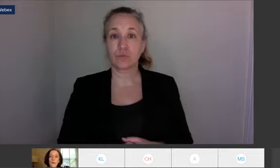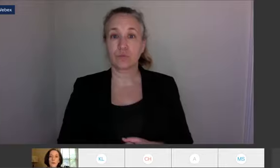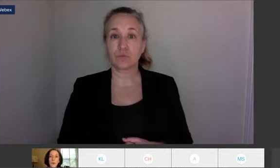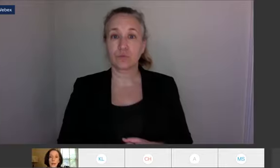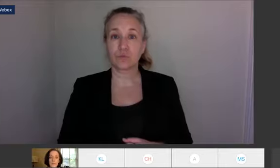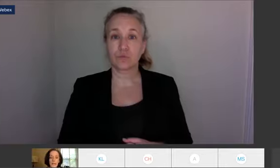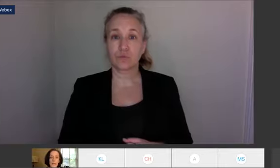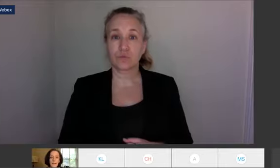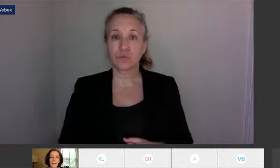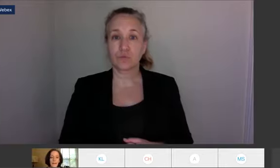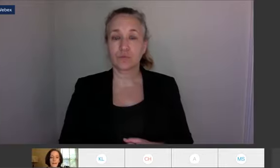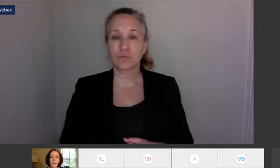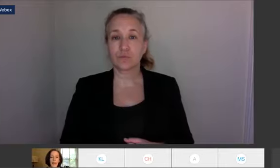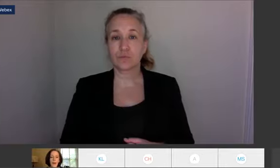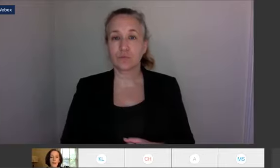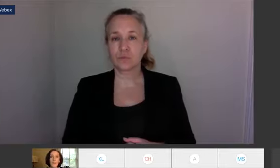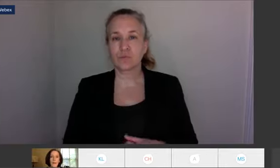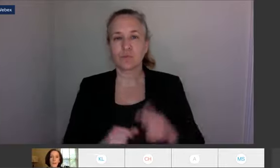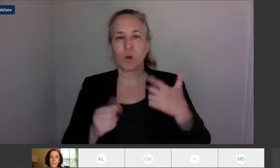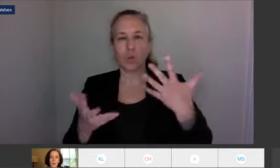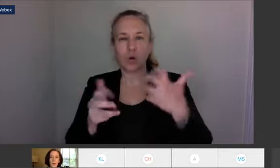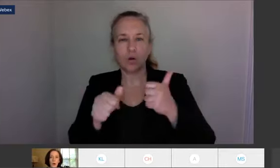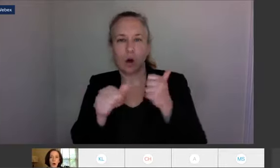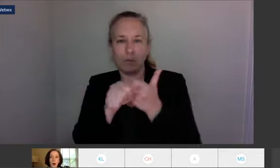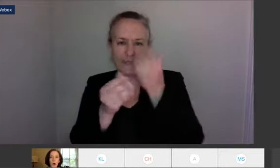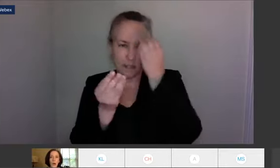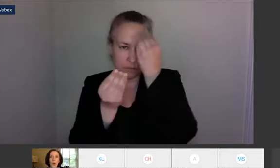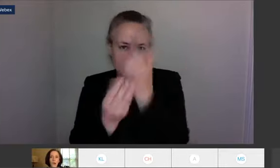to give you an update that is now available on our